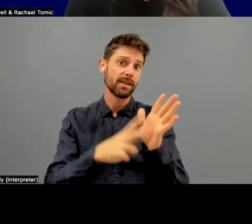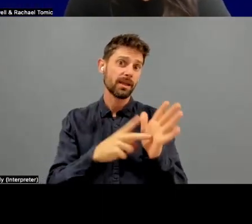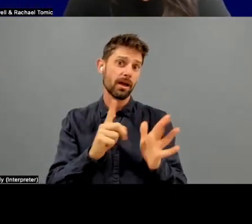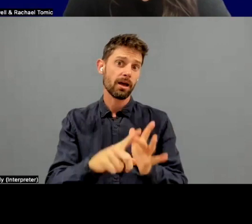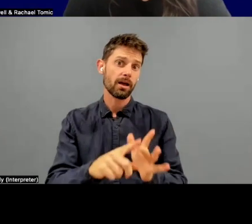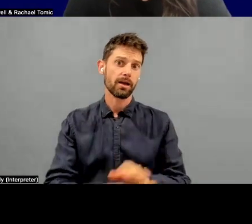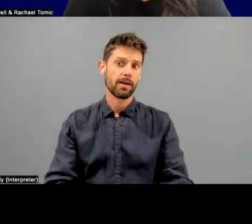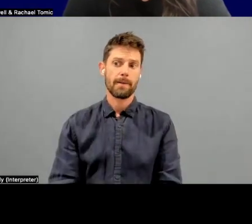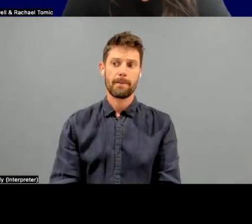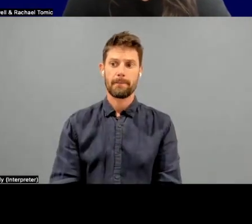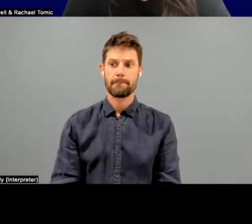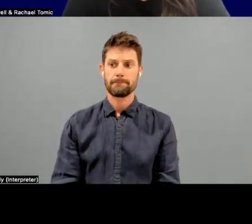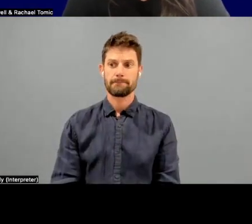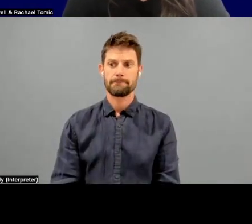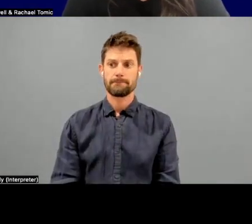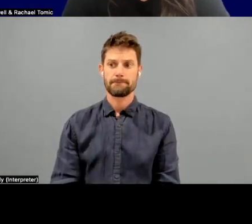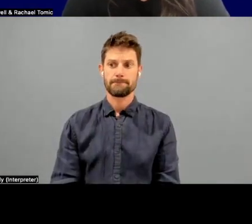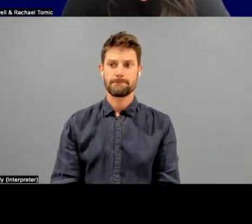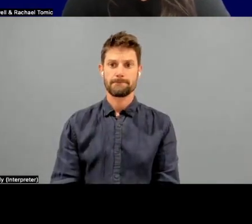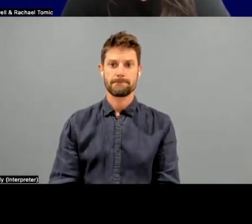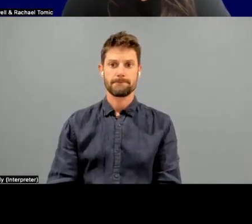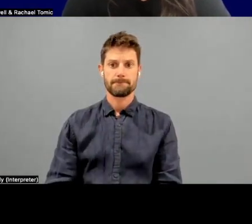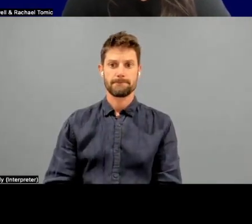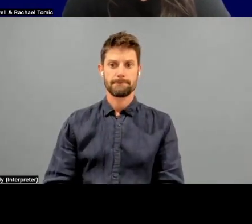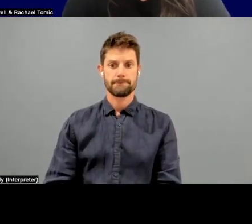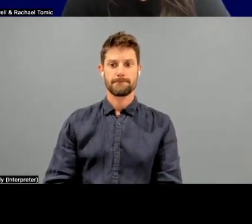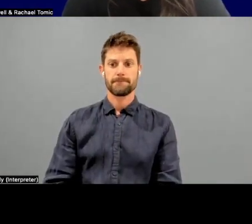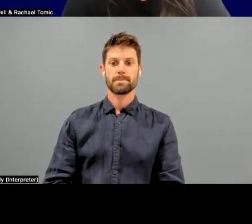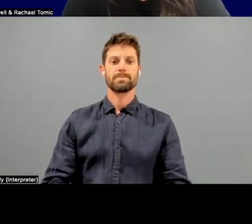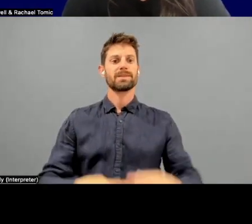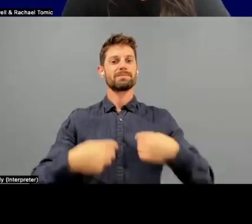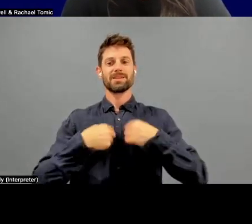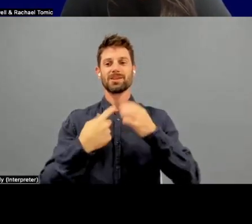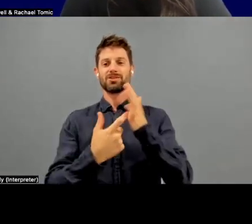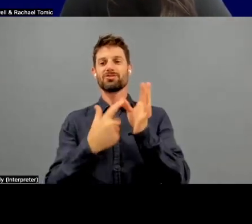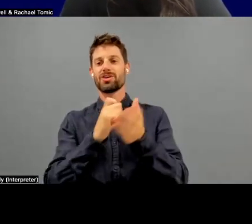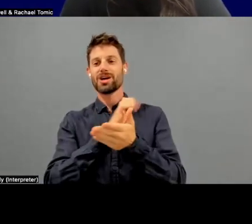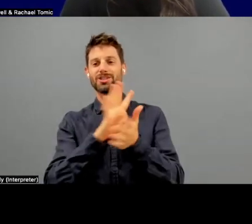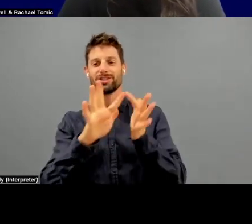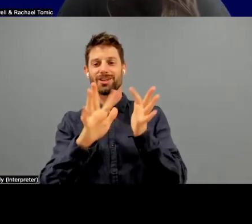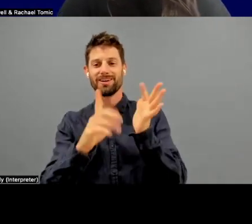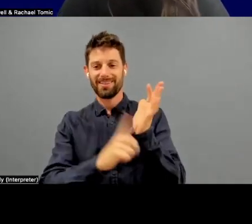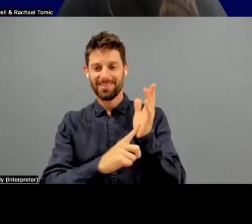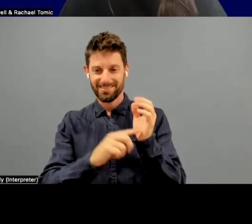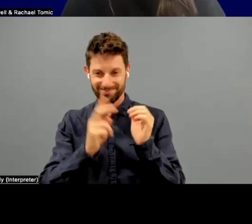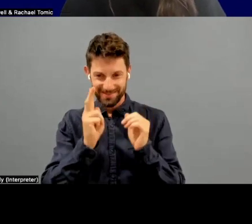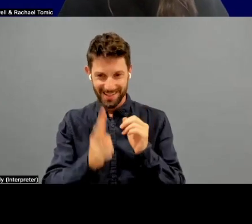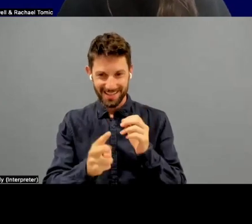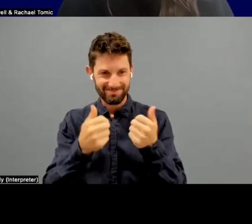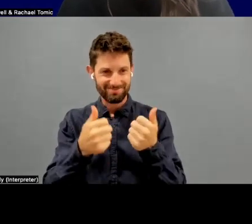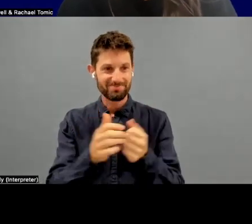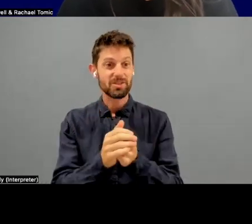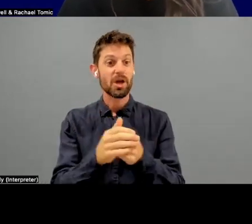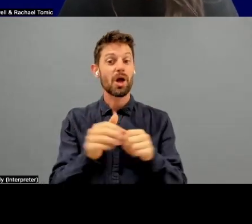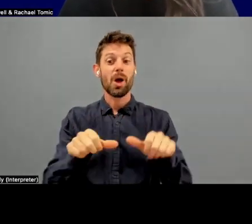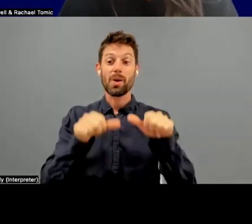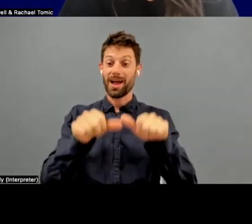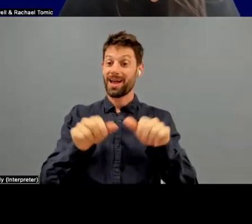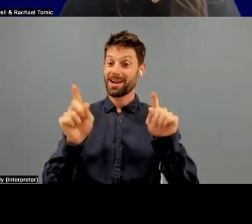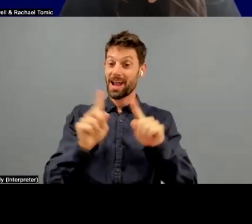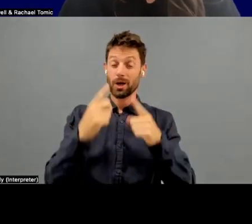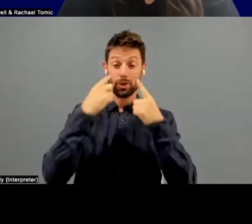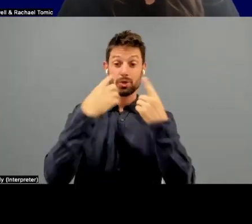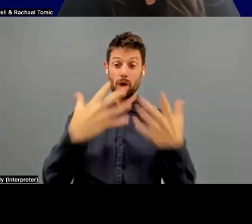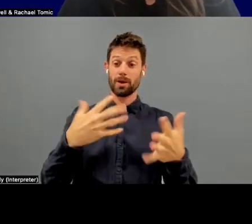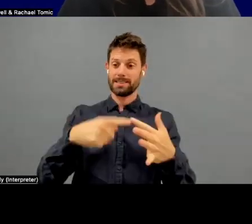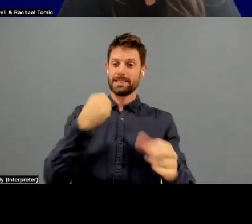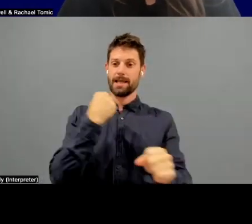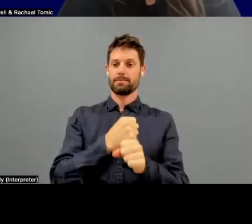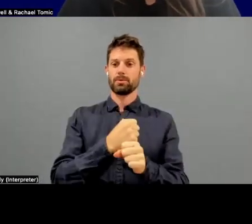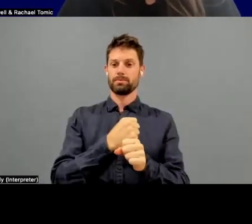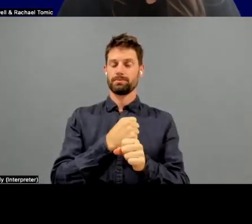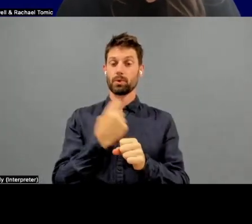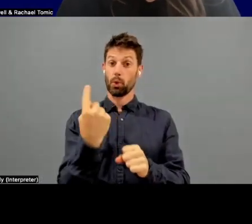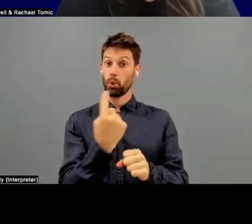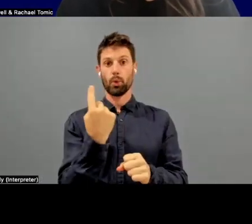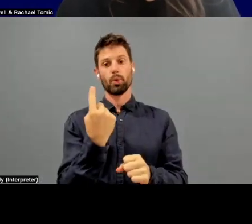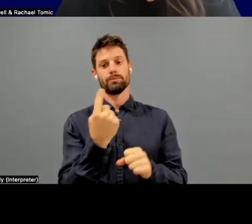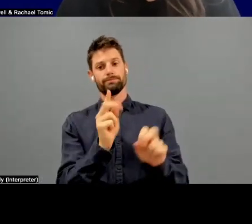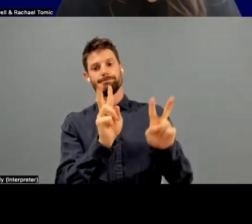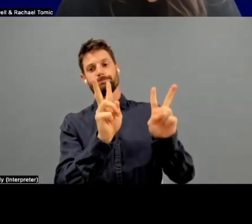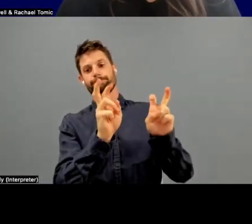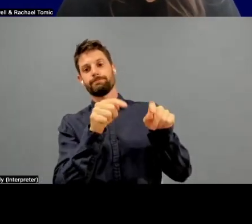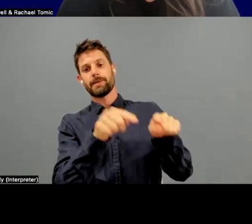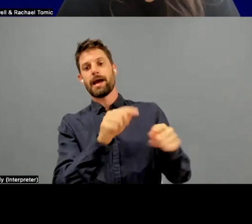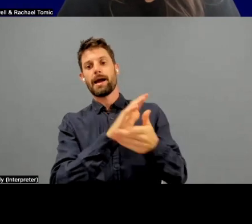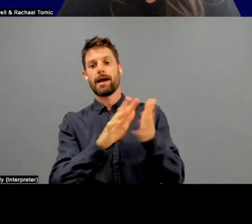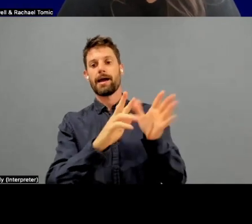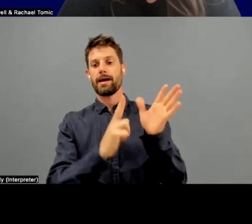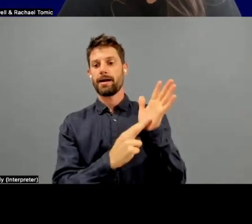Rachael again. Now we're moving into our case study, Hannah. You can see a picture